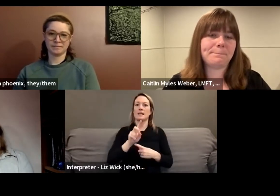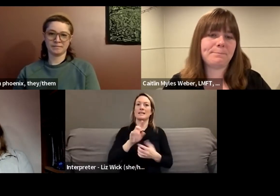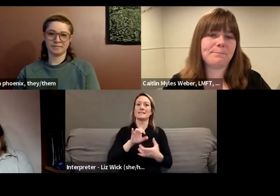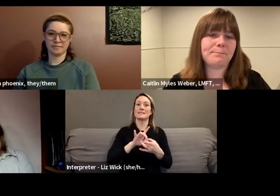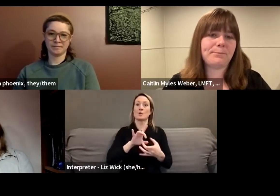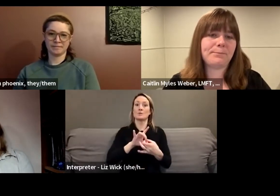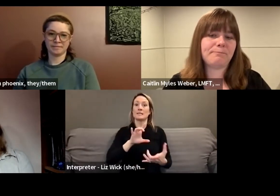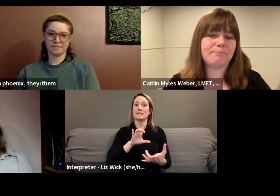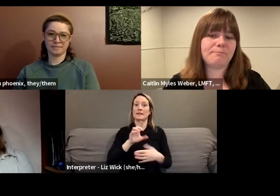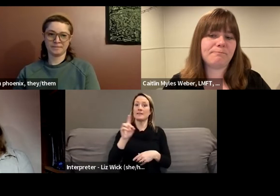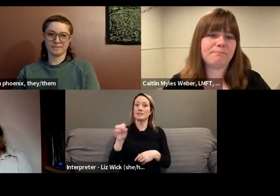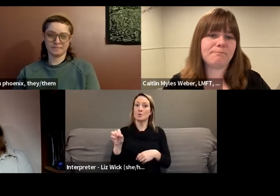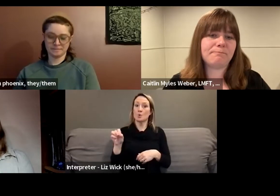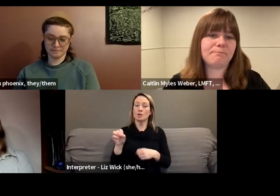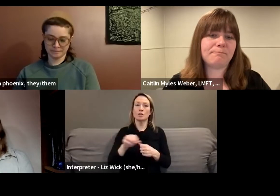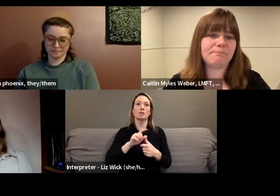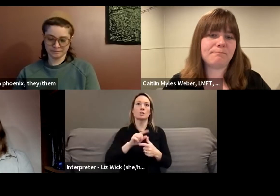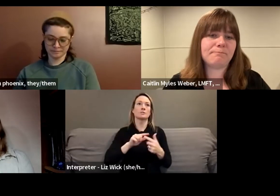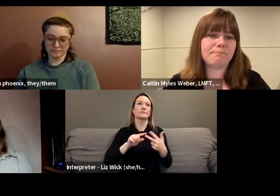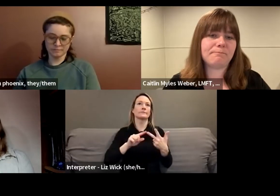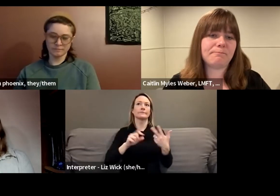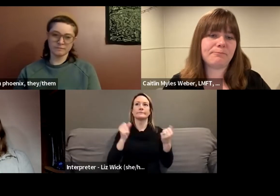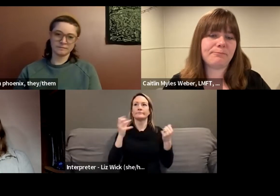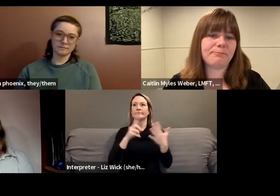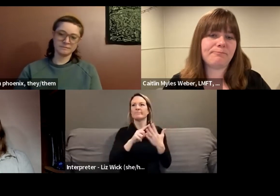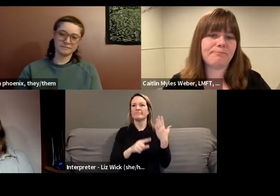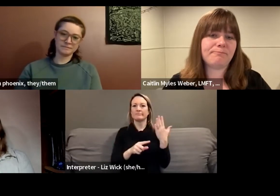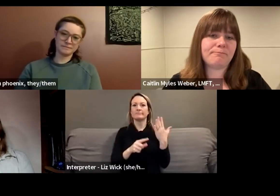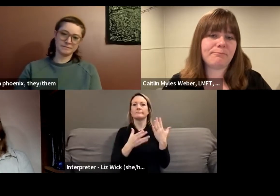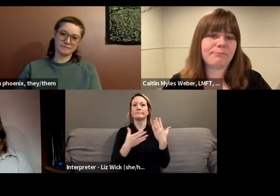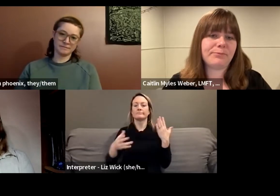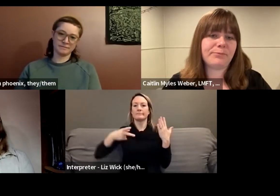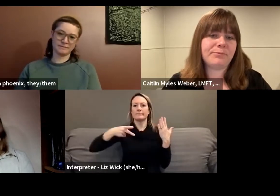and a lot of things like that, PTSD and that.